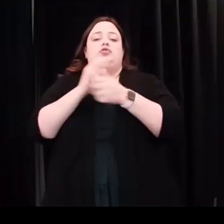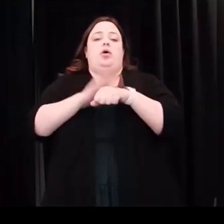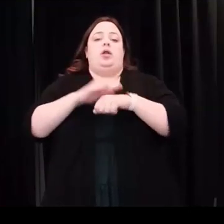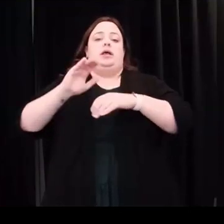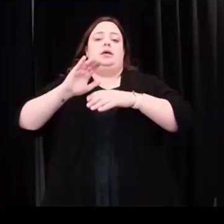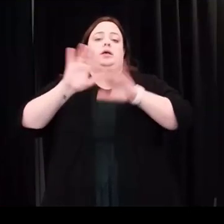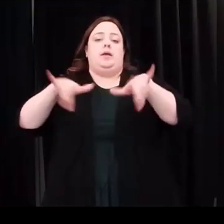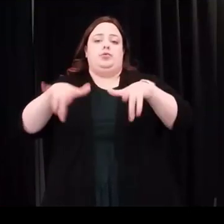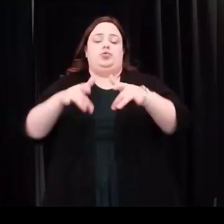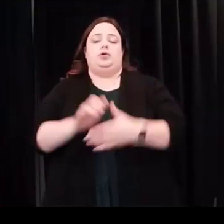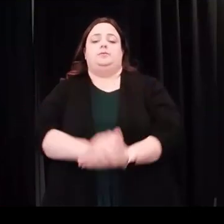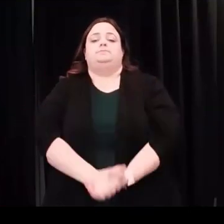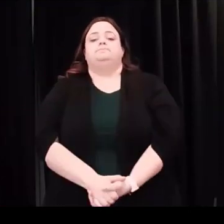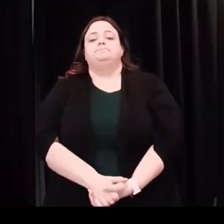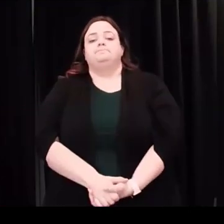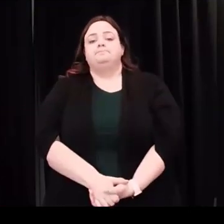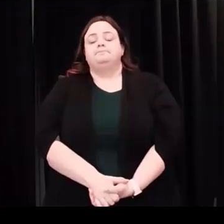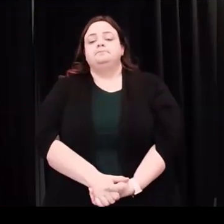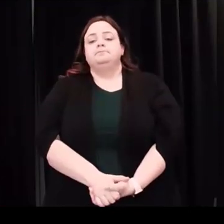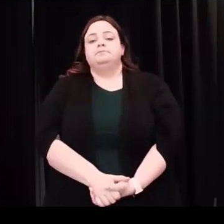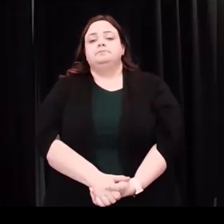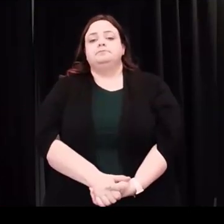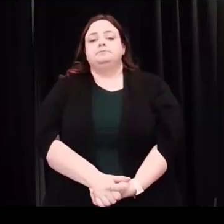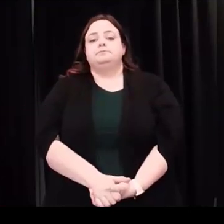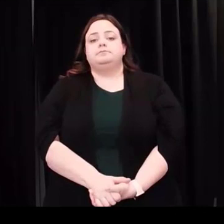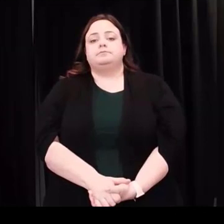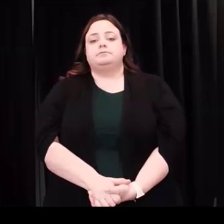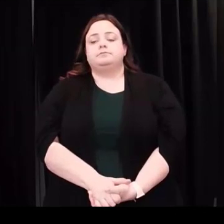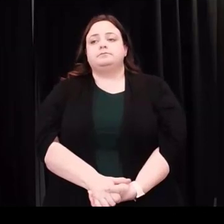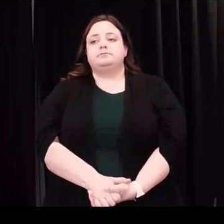Excellent. Light filtering. Yes,